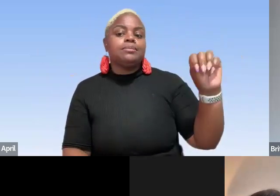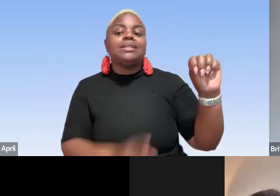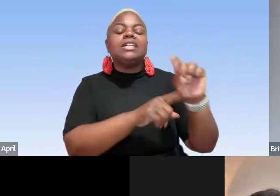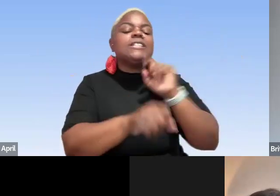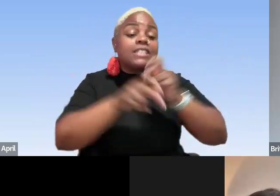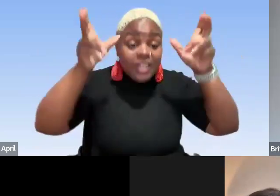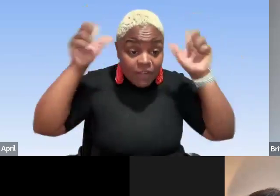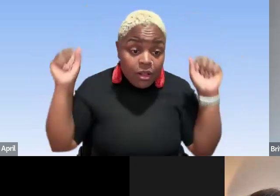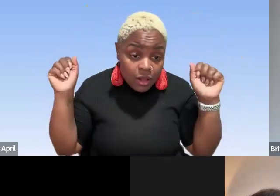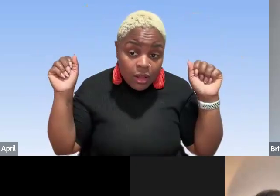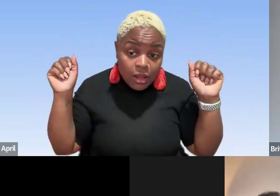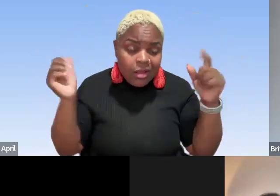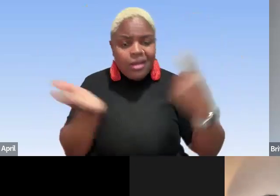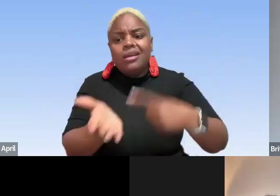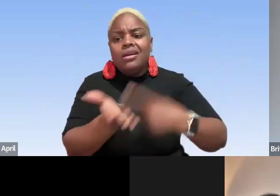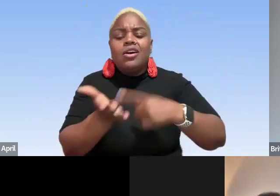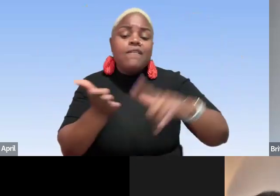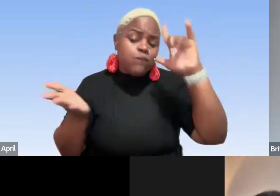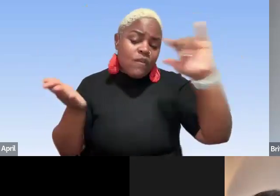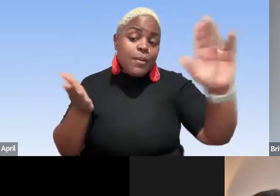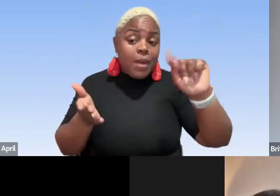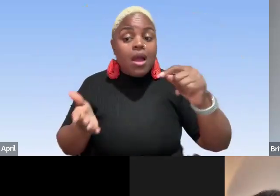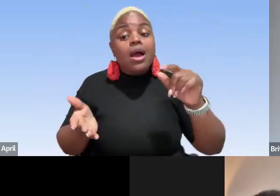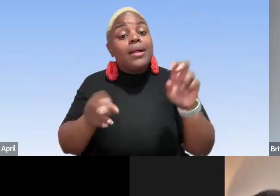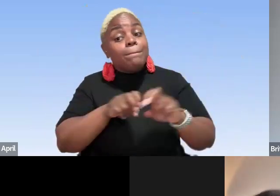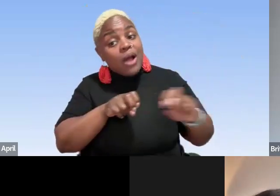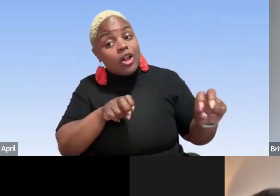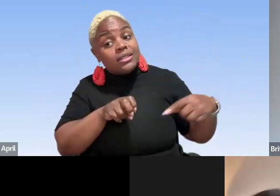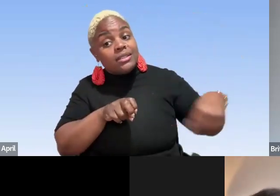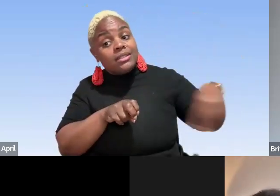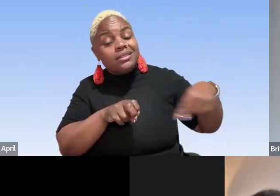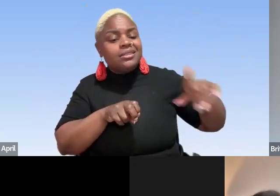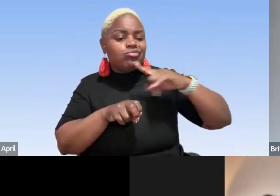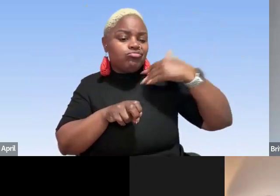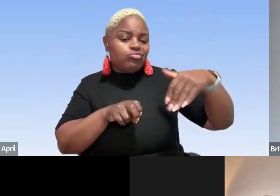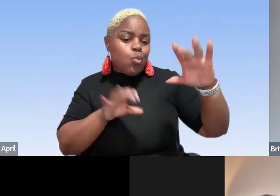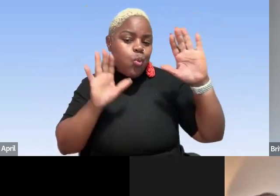that my fellow panelists have, have like done a wonderful job covering, you know, everything that I would have probably said,